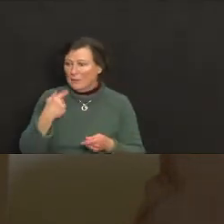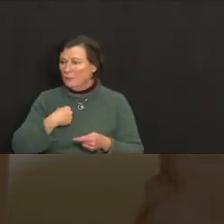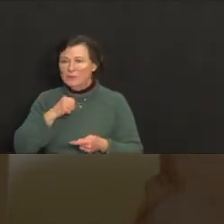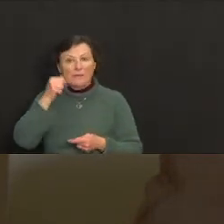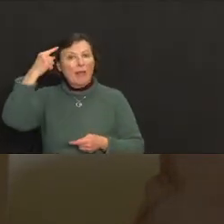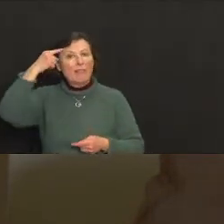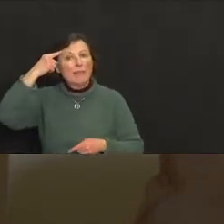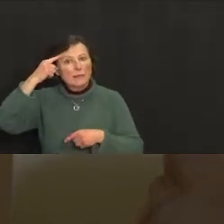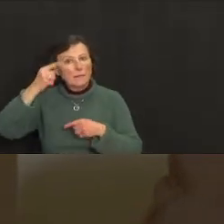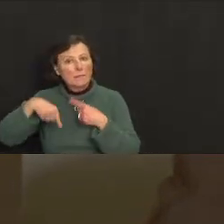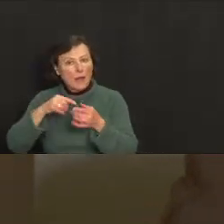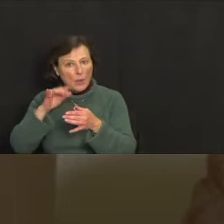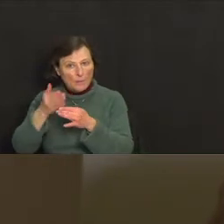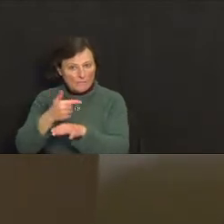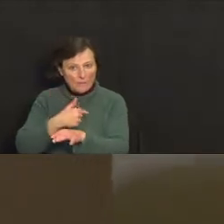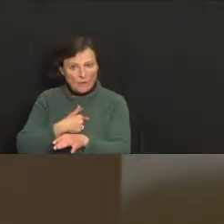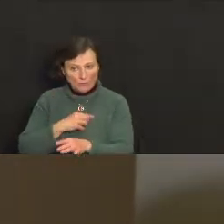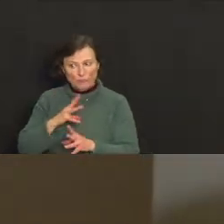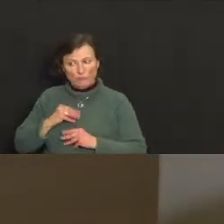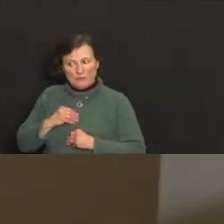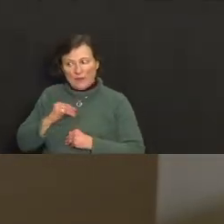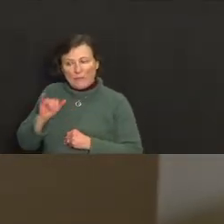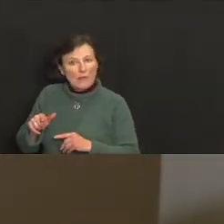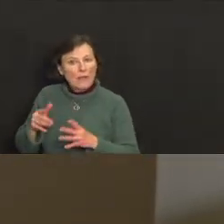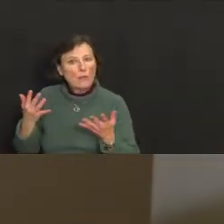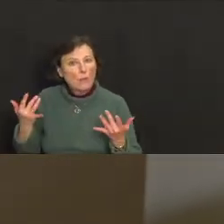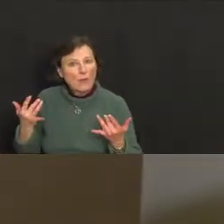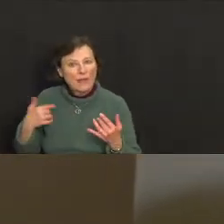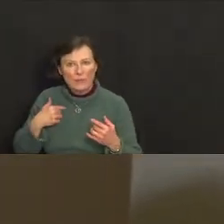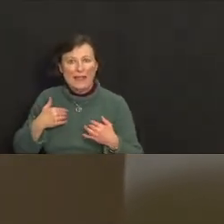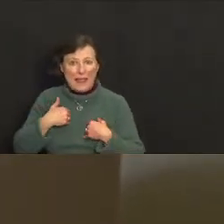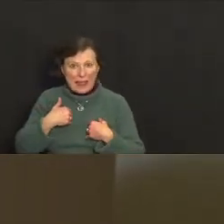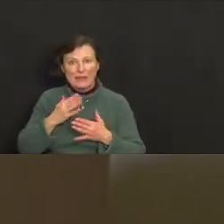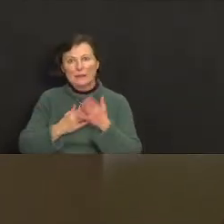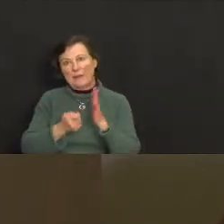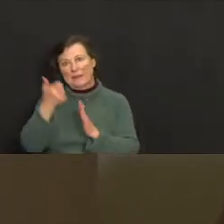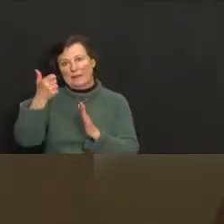have accepted us because we didn't...I mean we had evictions and we had property debt so it didn't